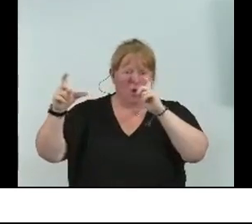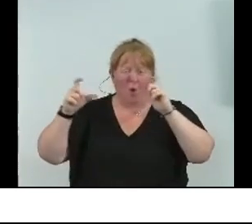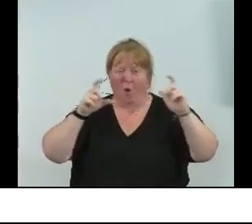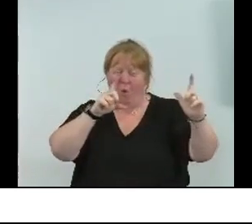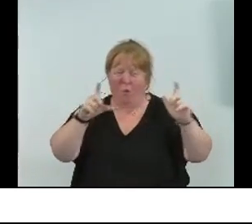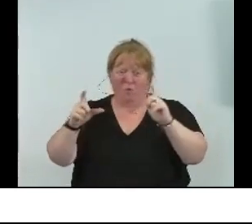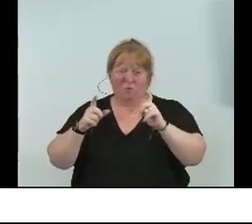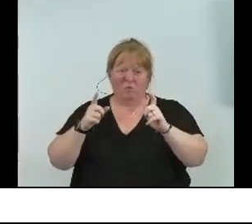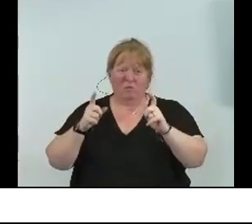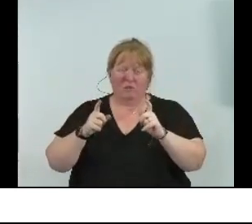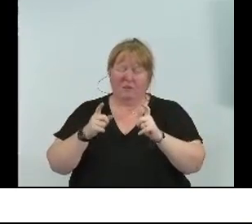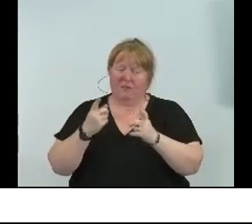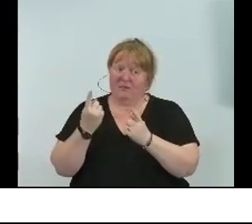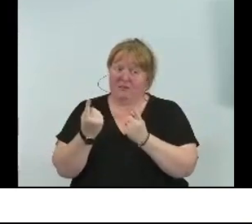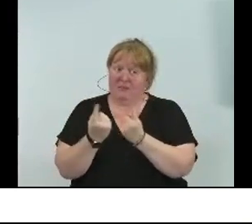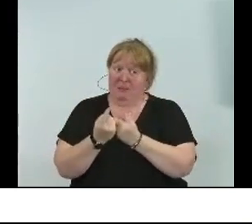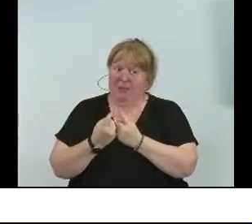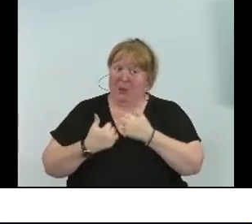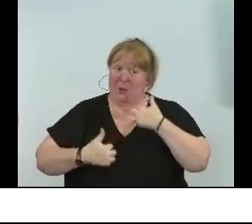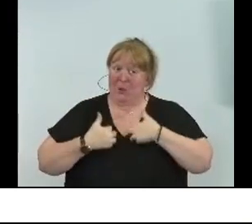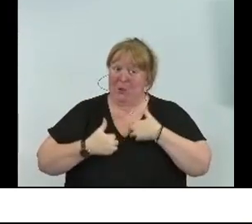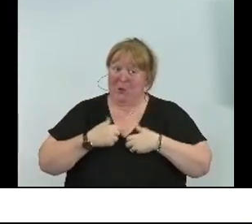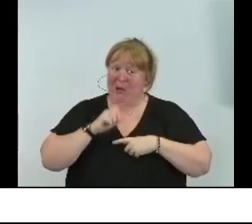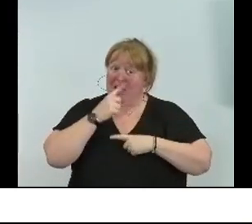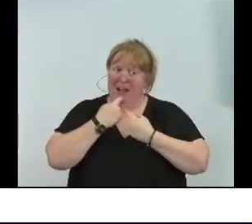of something that is very exciting that's coming, which I'm not going to talk about